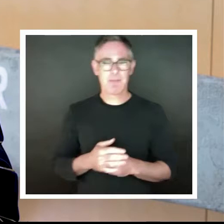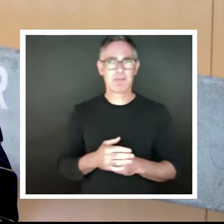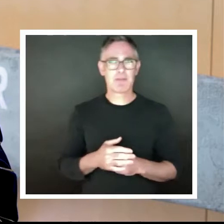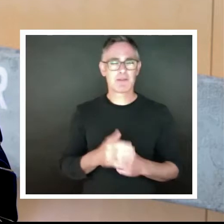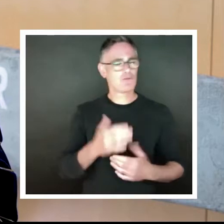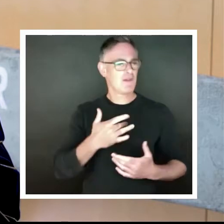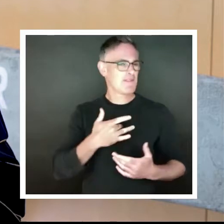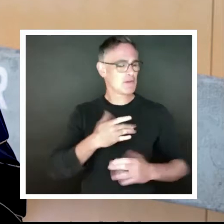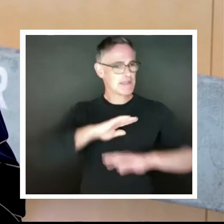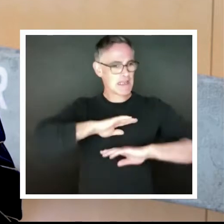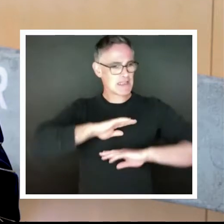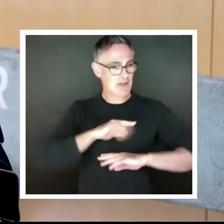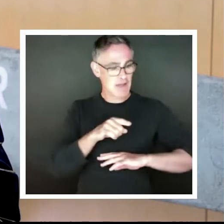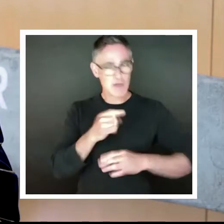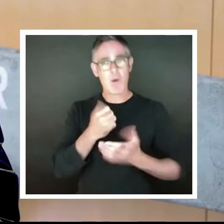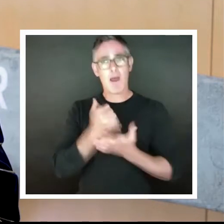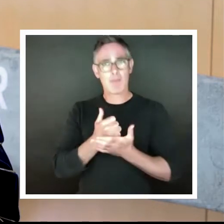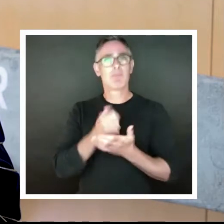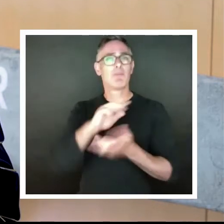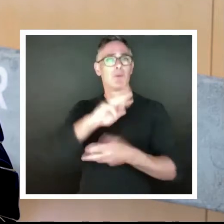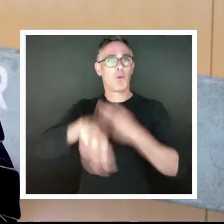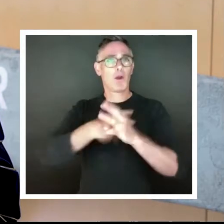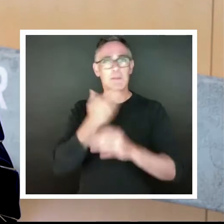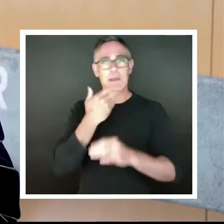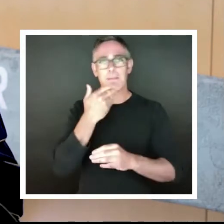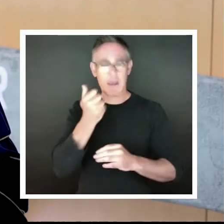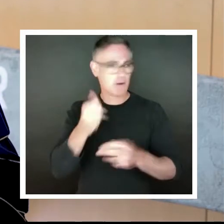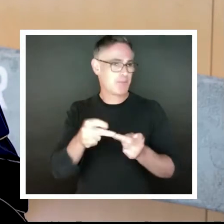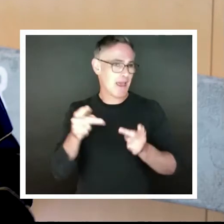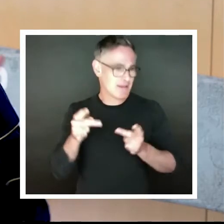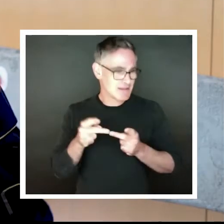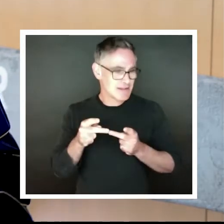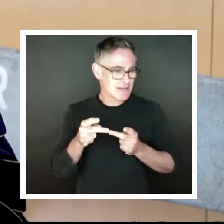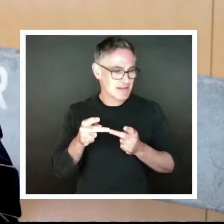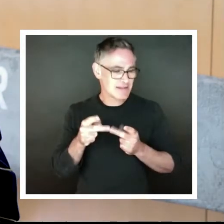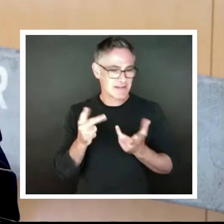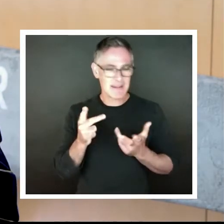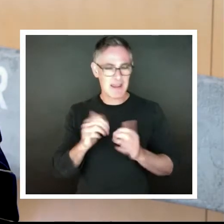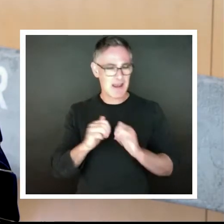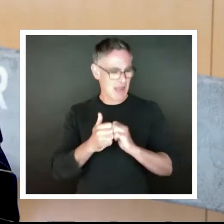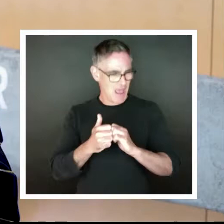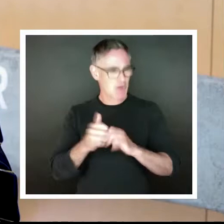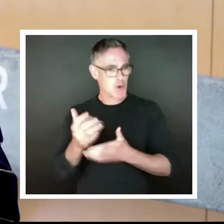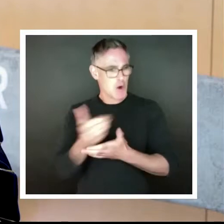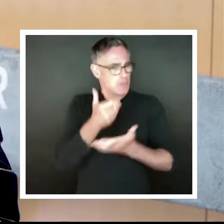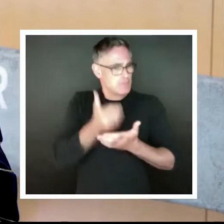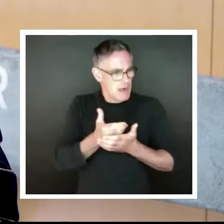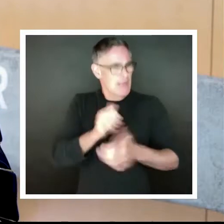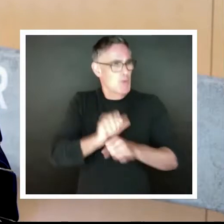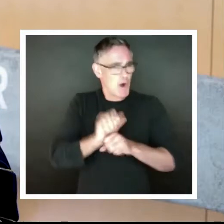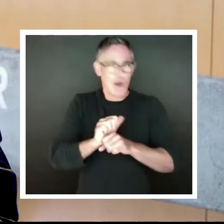be central to your spiritual paycheck. Work to develop and apply technologies that reduce community exposures